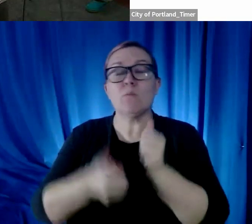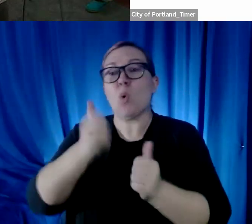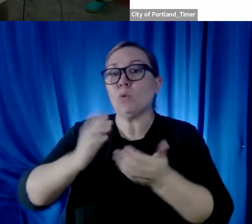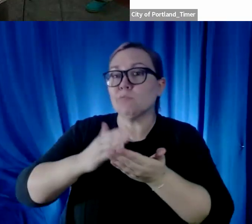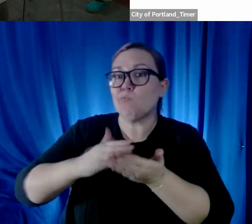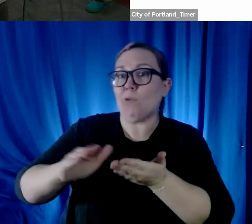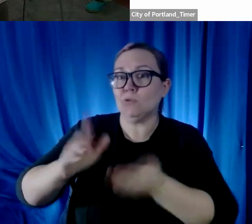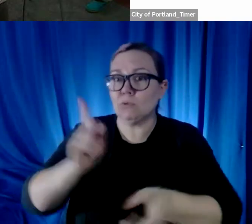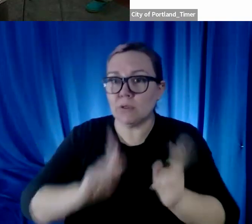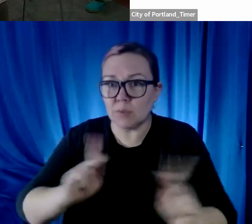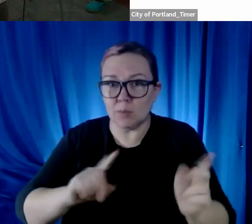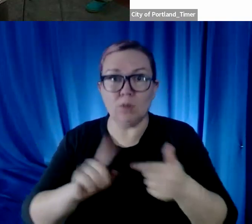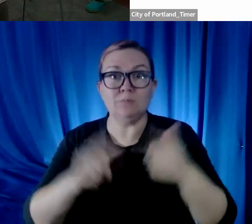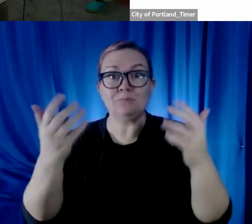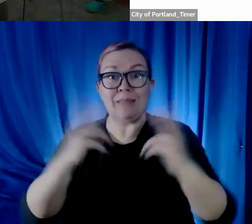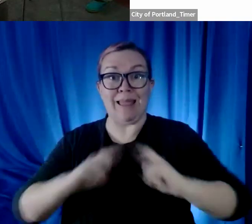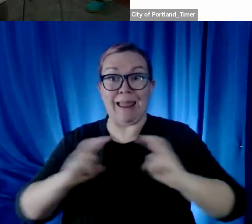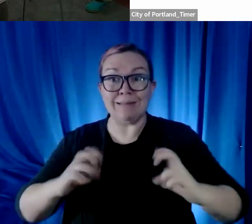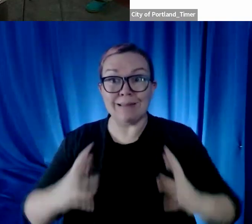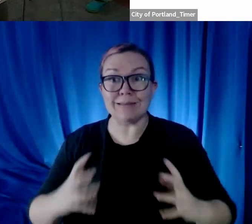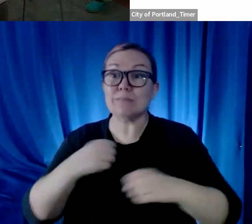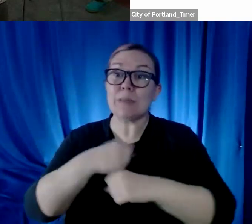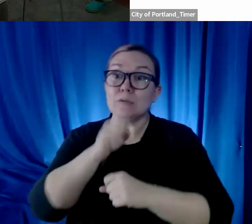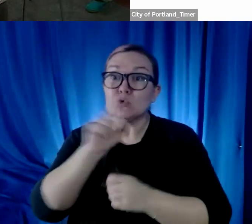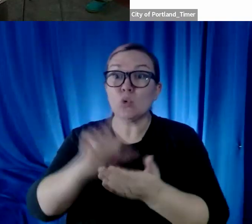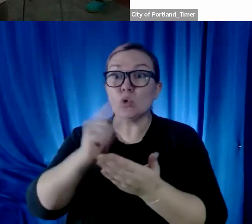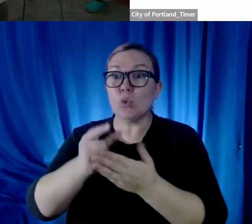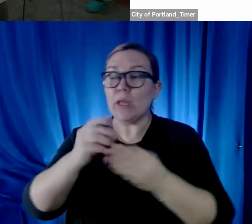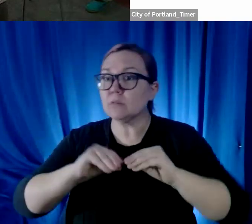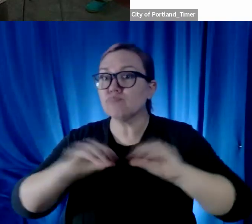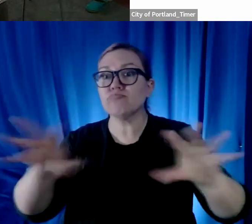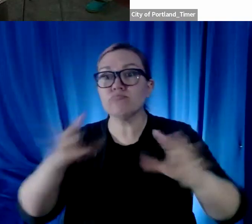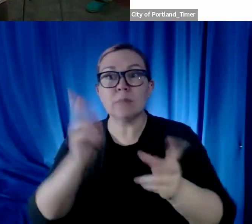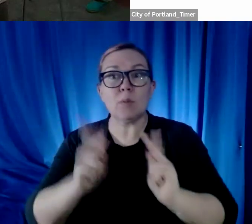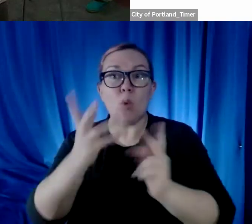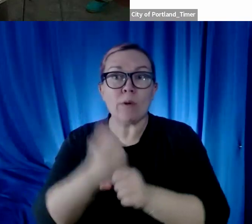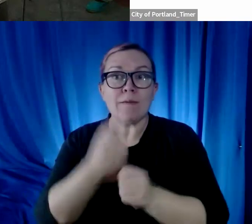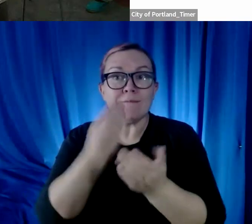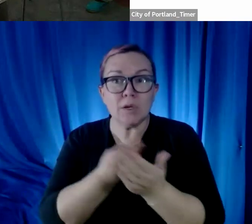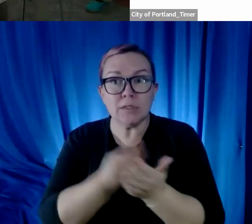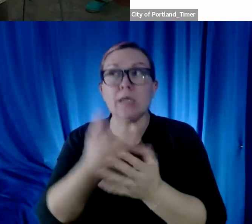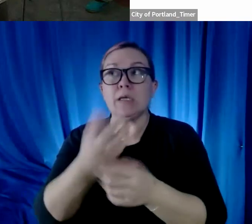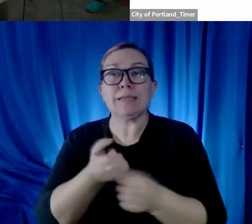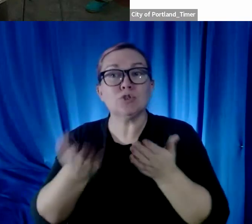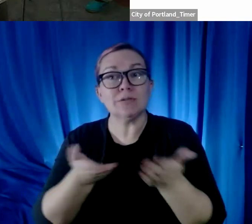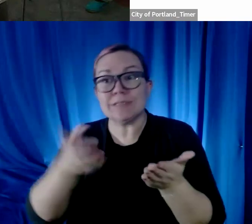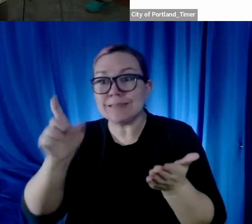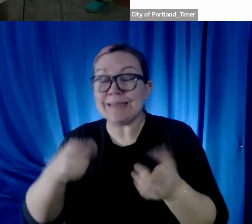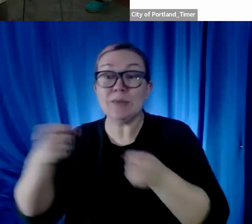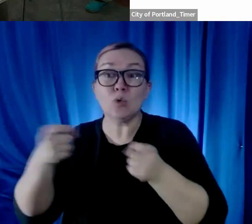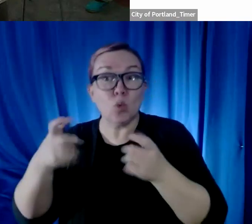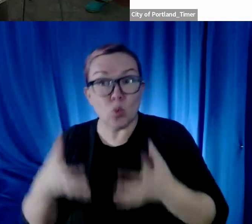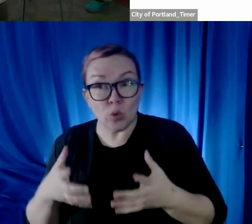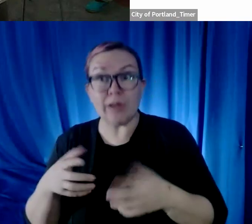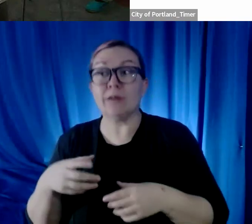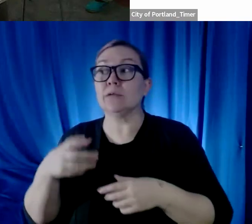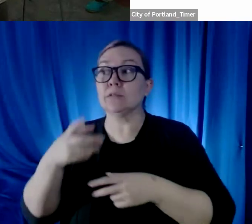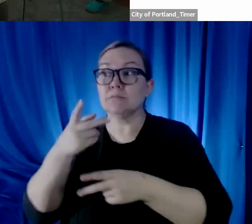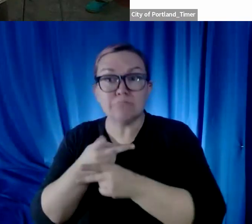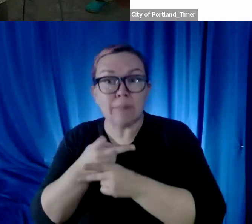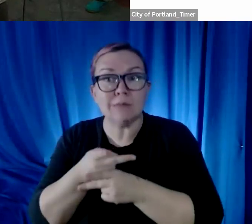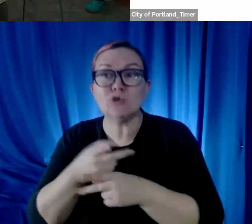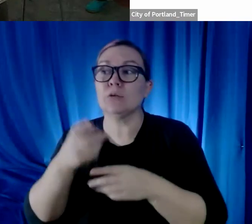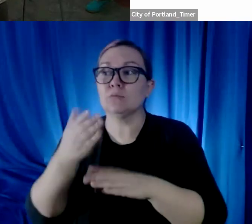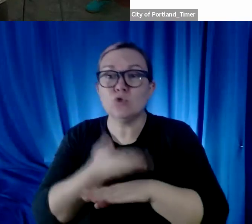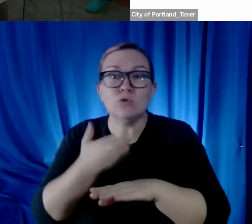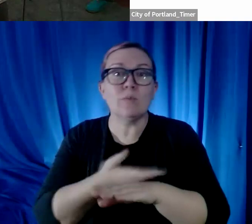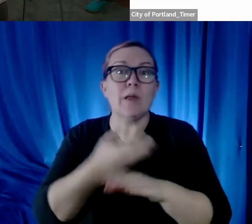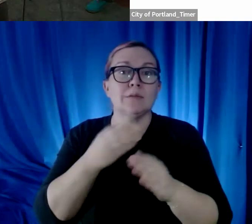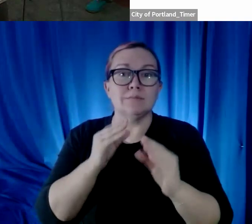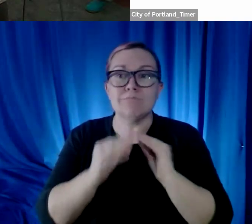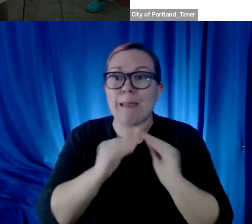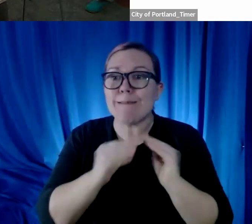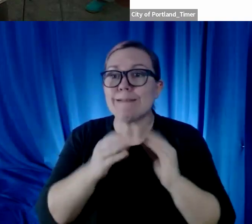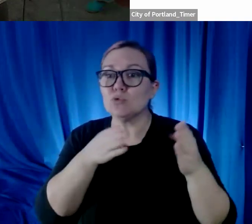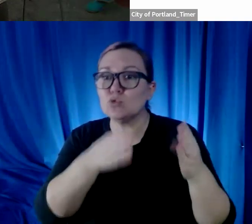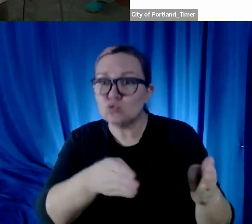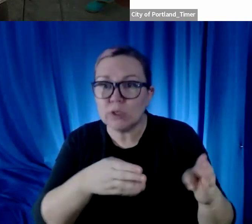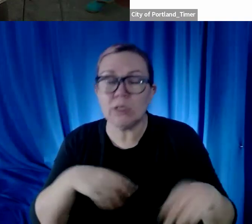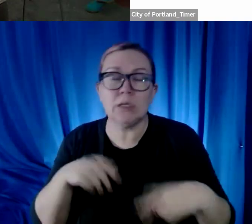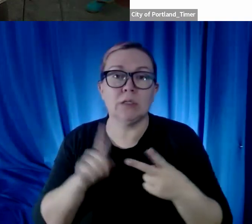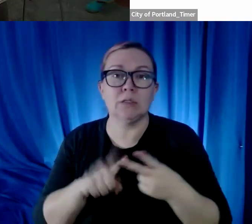And the analysts behind the scenes making sure our grants get out the door, people get funded and people get the services they need and the coordinators managing improvements and maintenance at streets and at the water treatment plants.